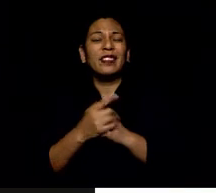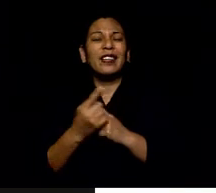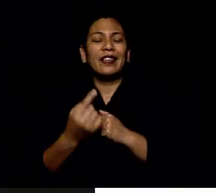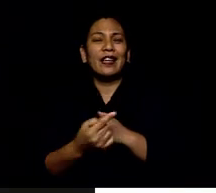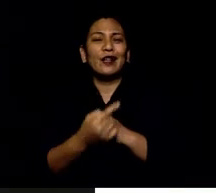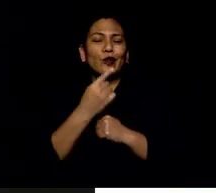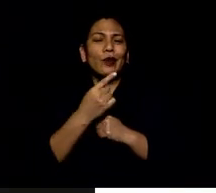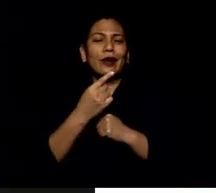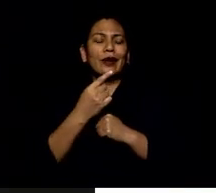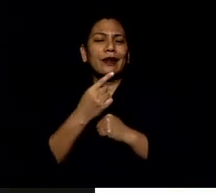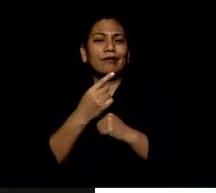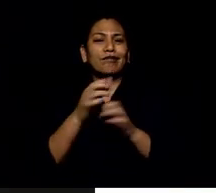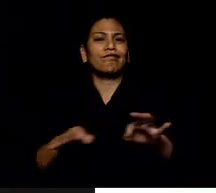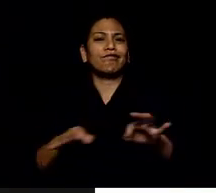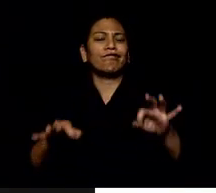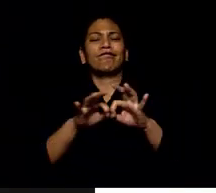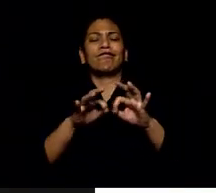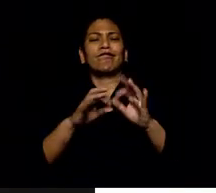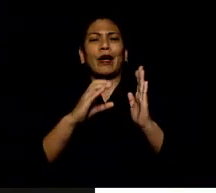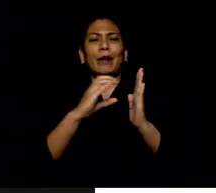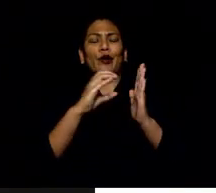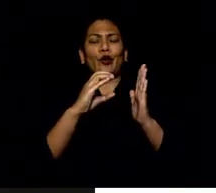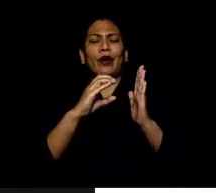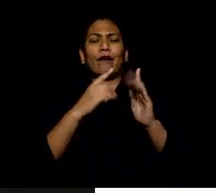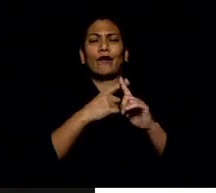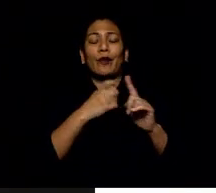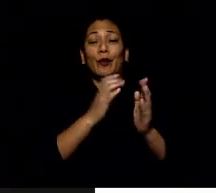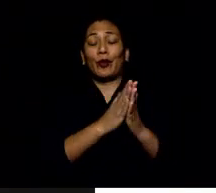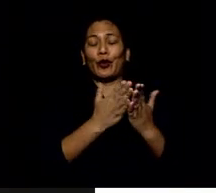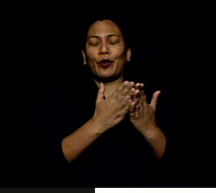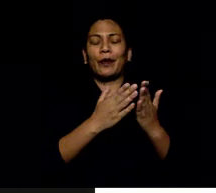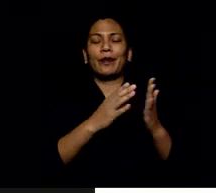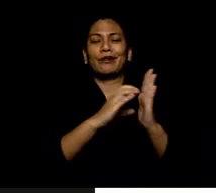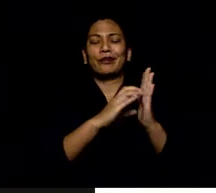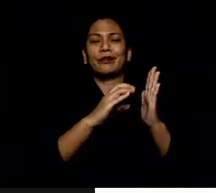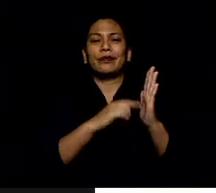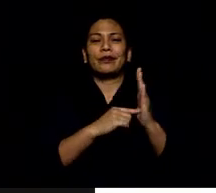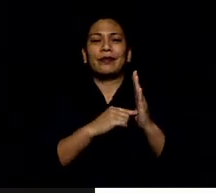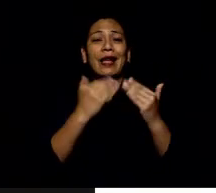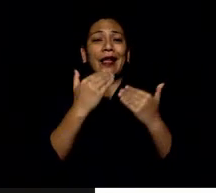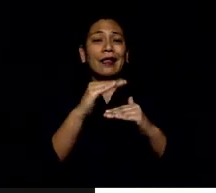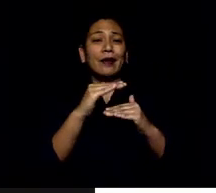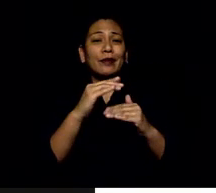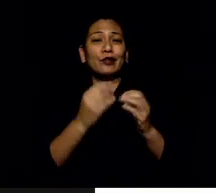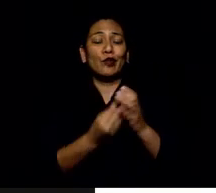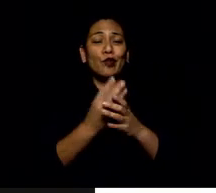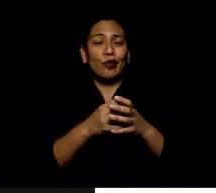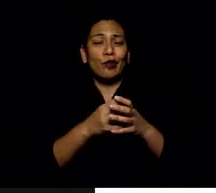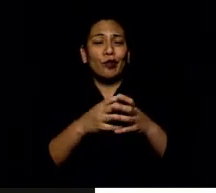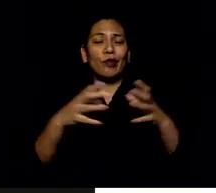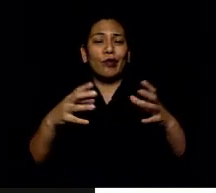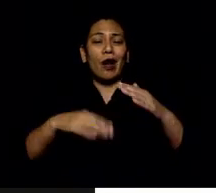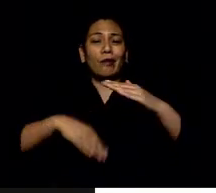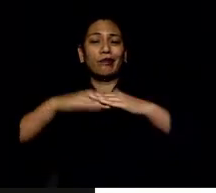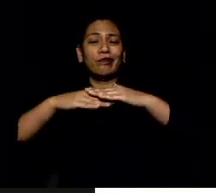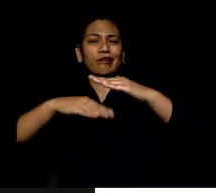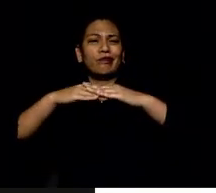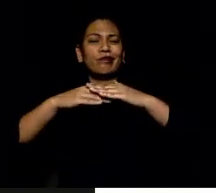paragraphs from their book, limits to growth will be reached sometime within the next 100 years.